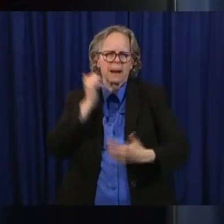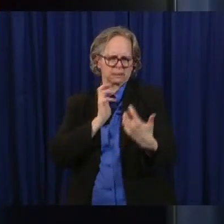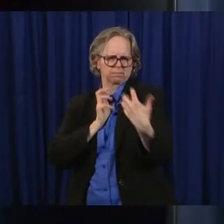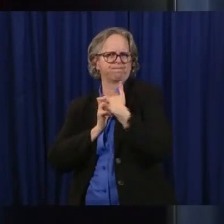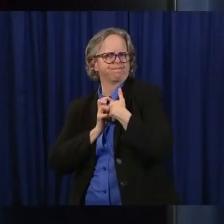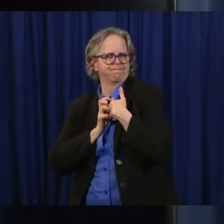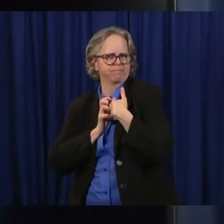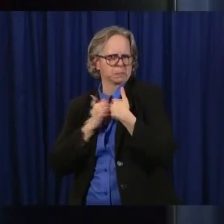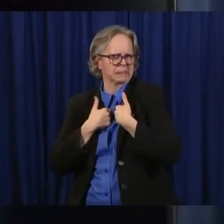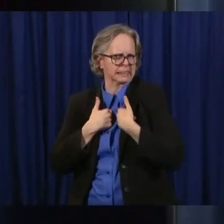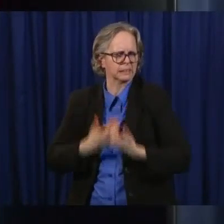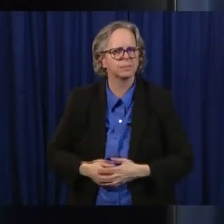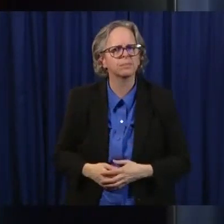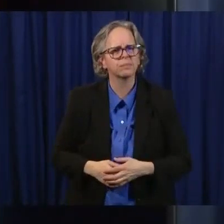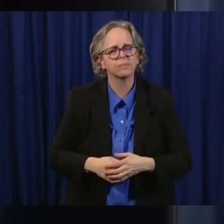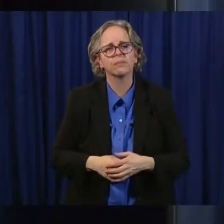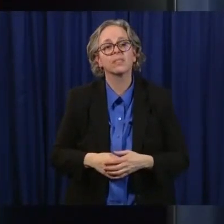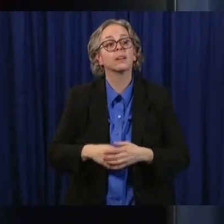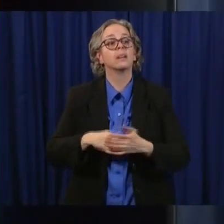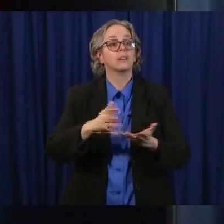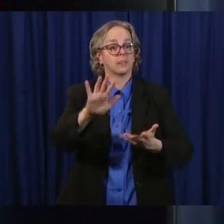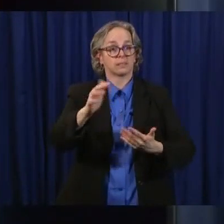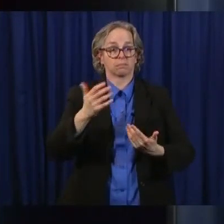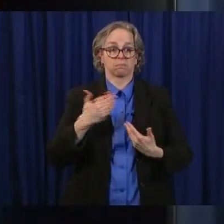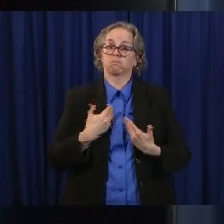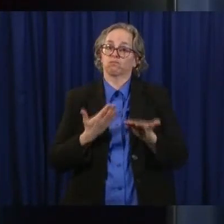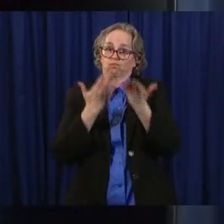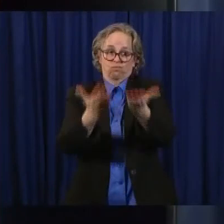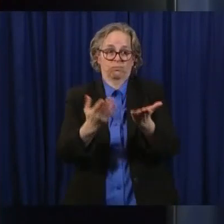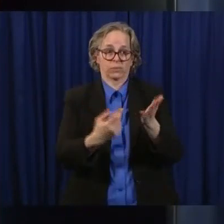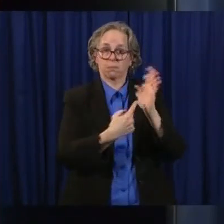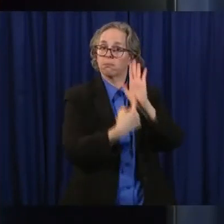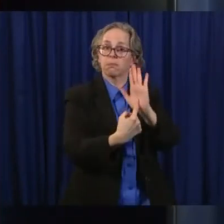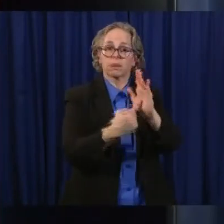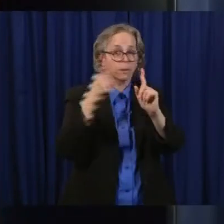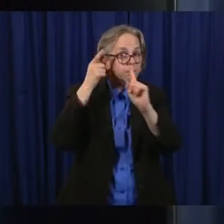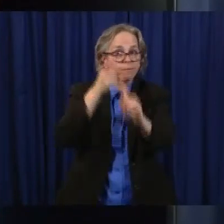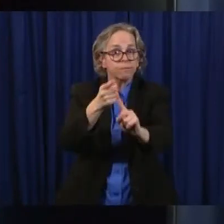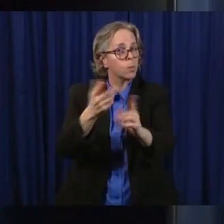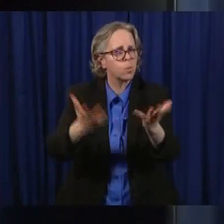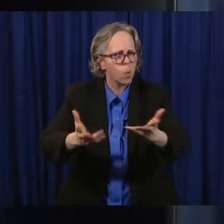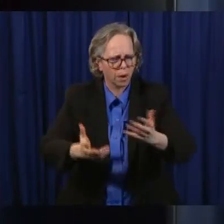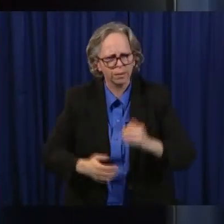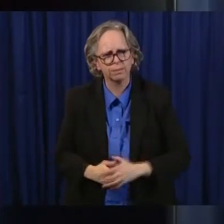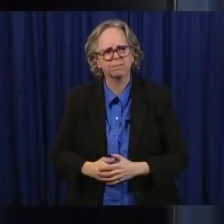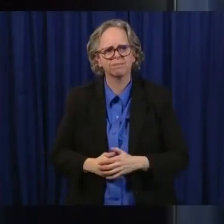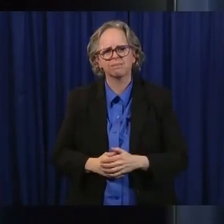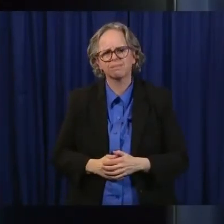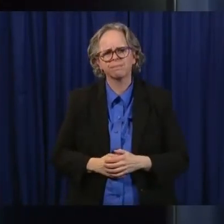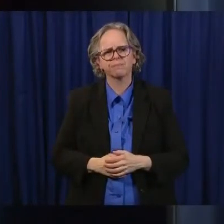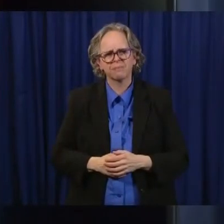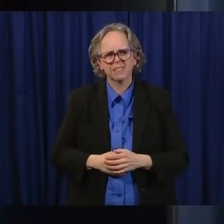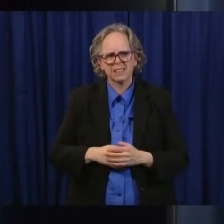SOME OF THEM EXPENSIVE AND SOME OF THEM VERY, VERY CHEAP. HOW DO WE CHOOSE ONE OVER THE OTHER? HOW DO WE THEN JUSTIFY THE